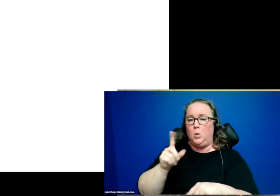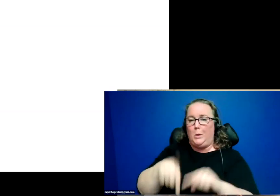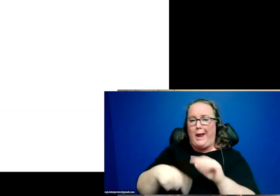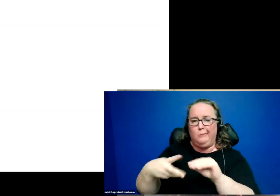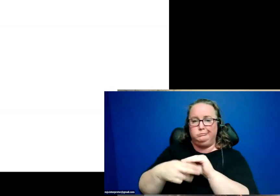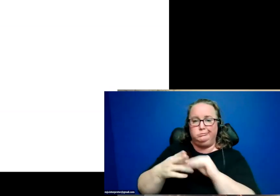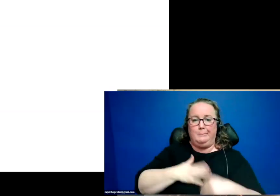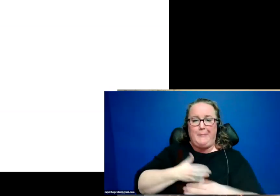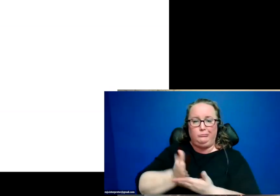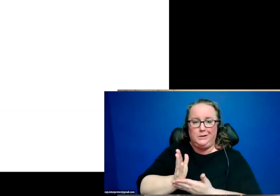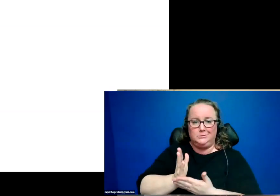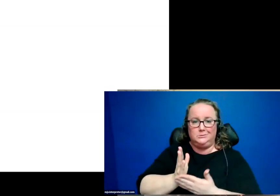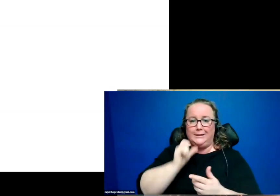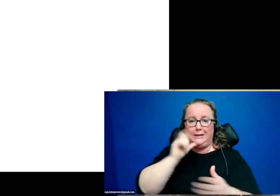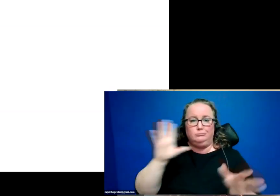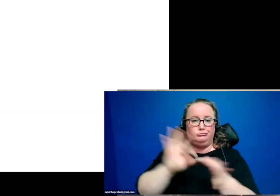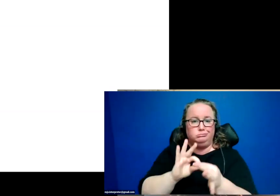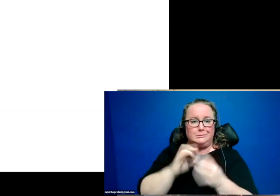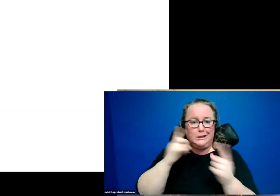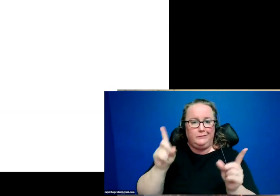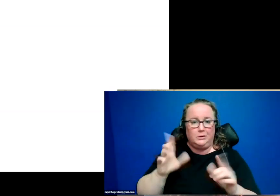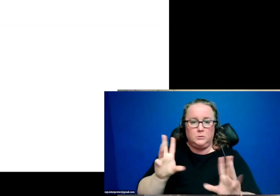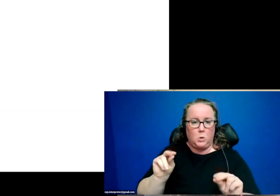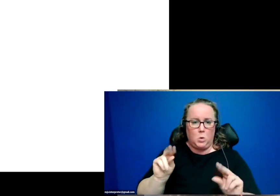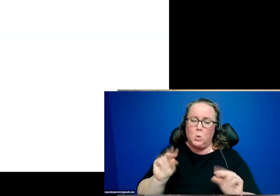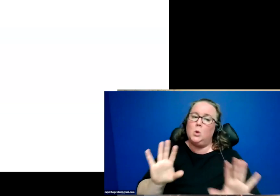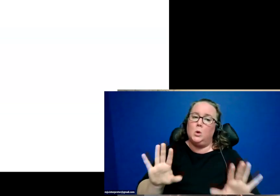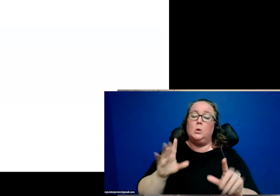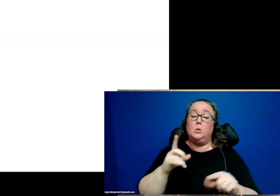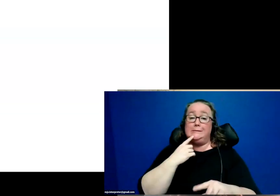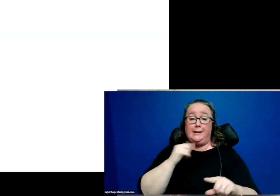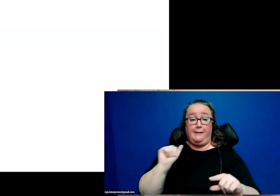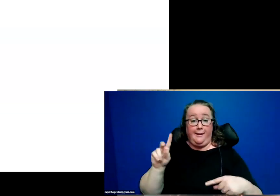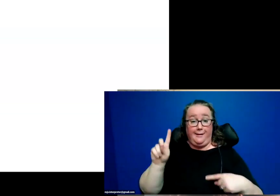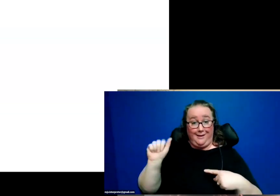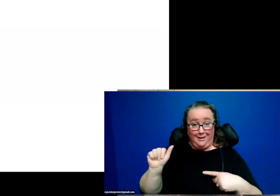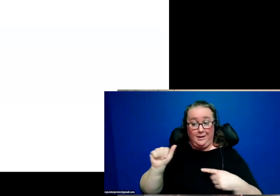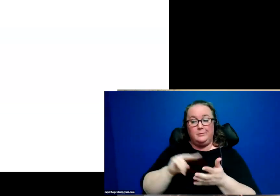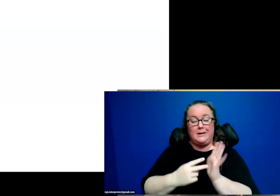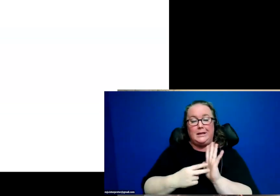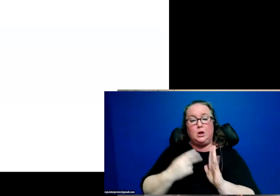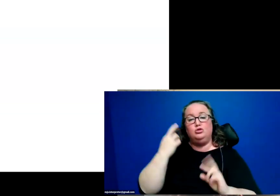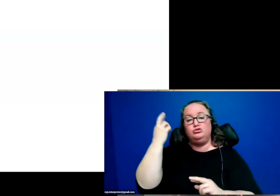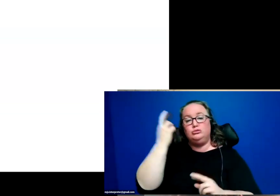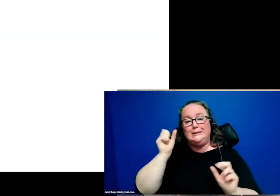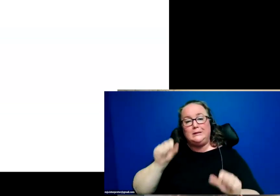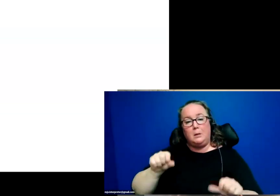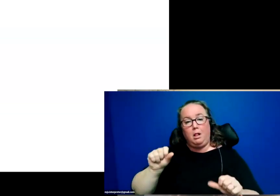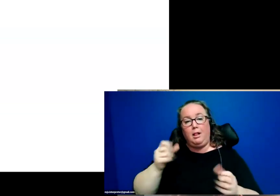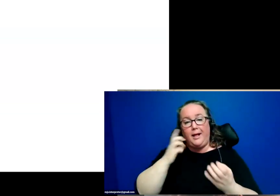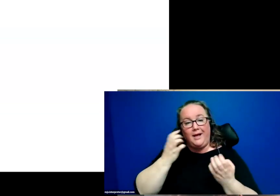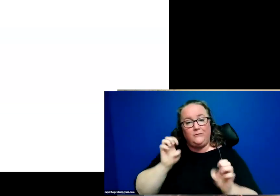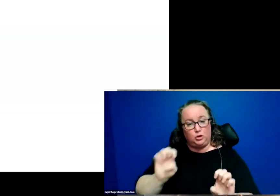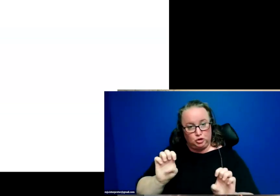I didn't reunify successfully. What we're saying with the ADA is reasonable efforts, which is the language in ASFA weren't met because you